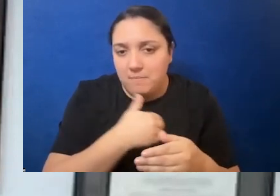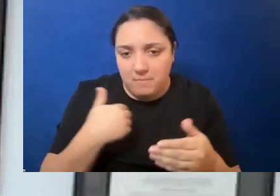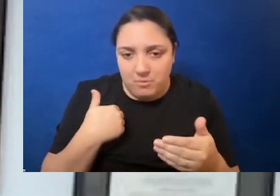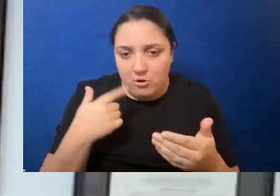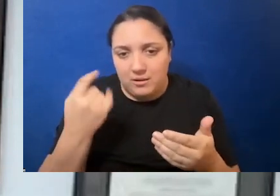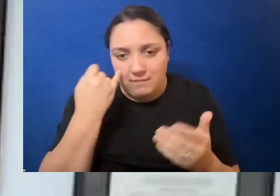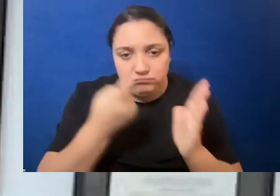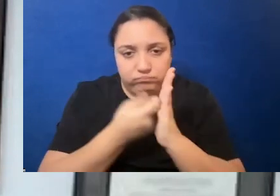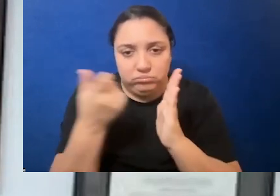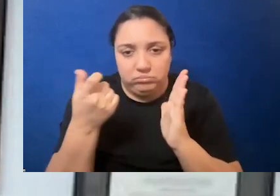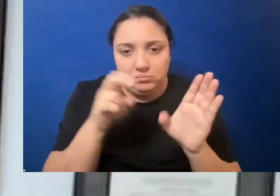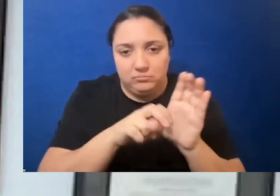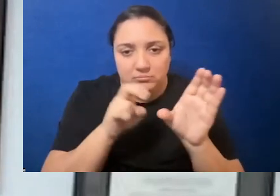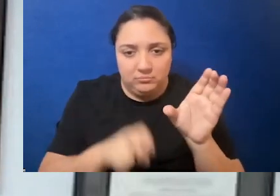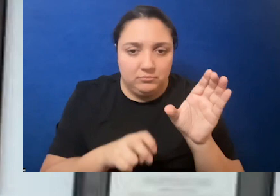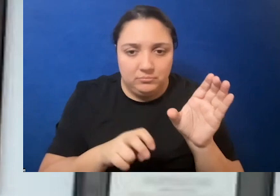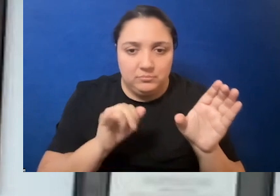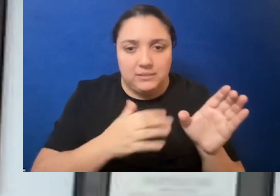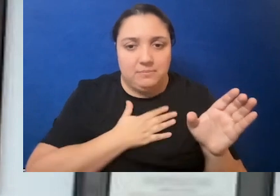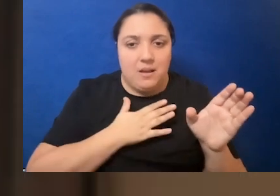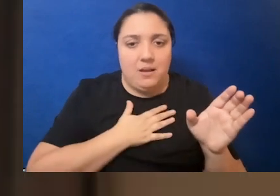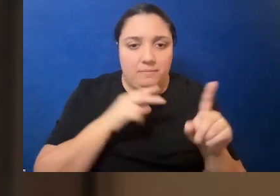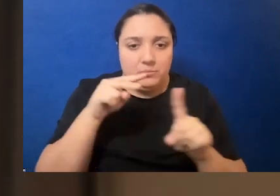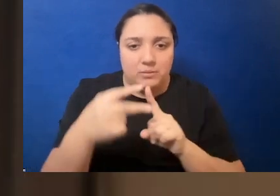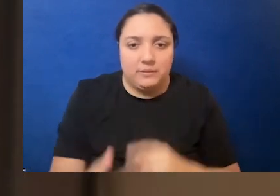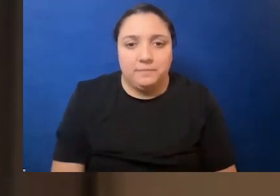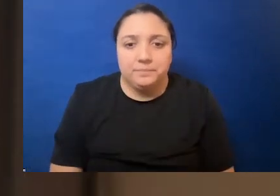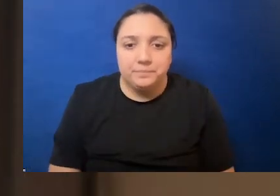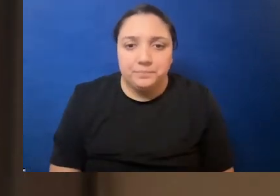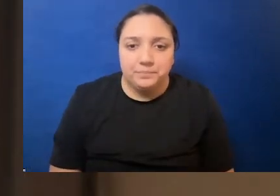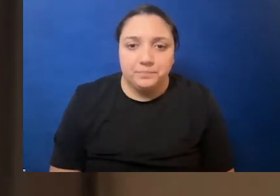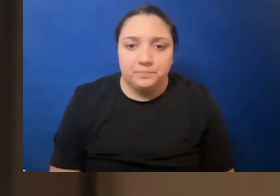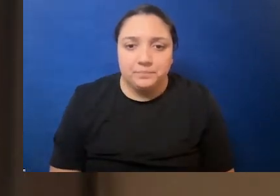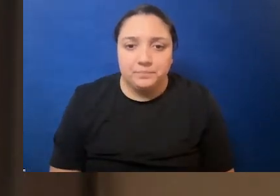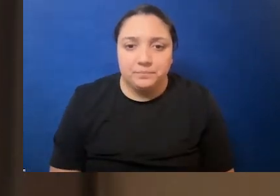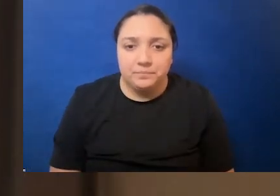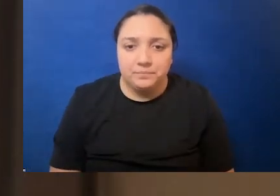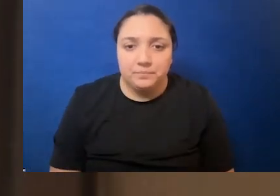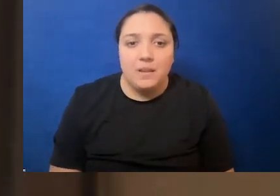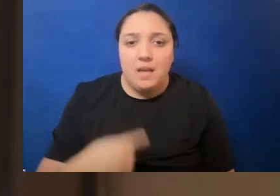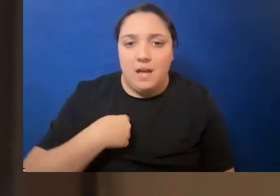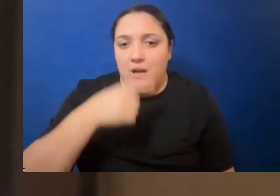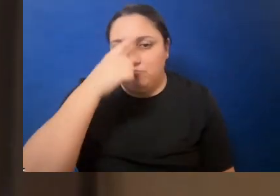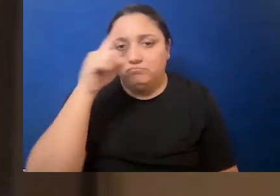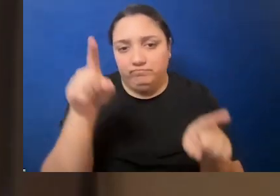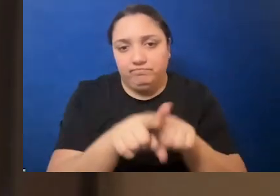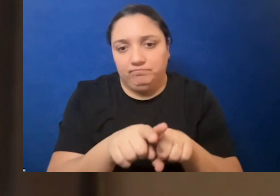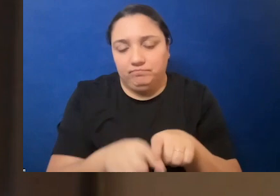MEMBER OF SOCIETY BY NOT BEING ENROLLED. I WILL CHIME IN AND AGREE WITH MARION EVEN FROM MY SCHOOL